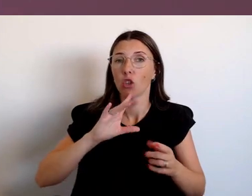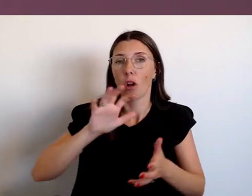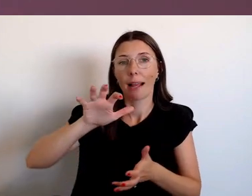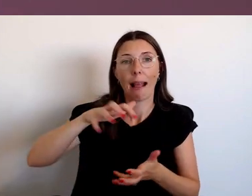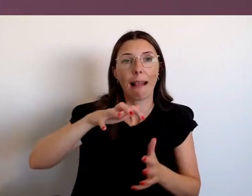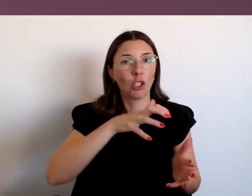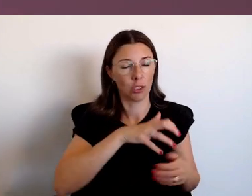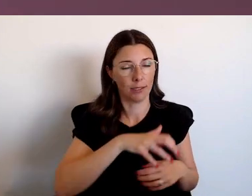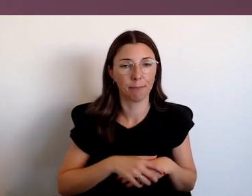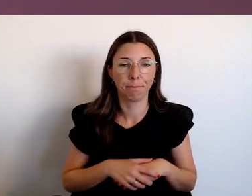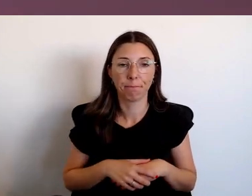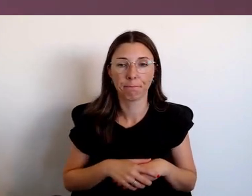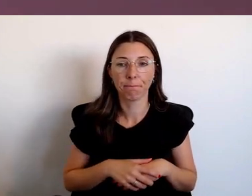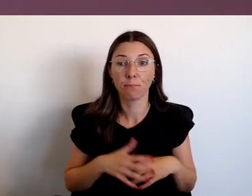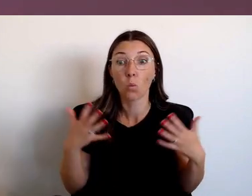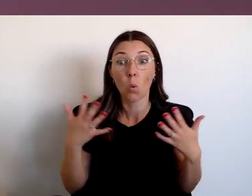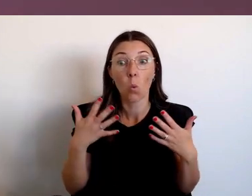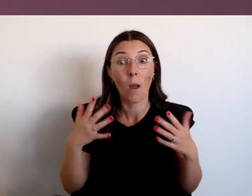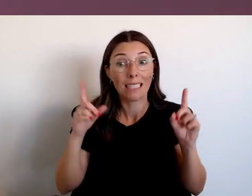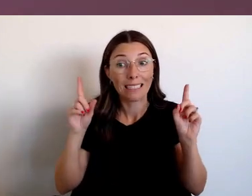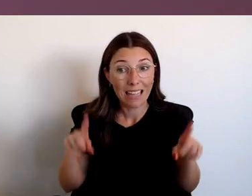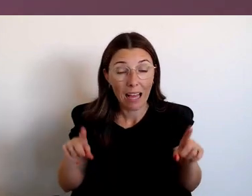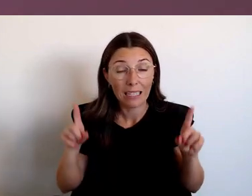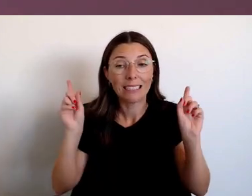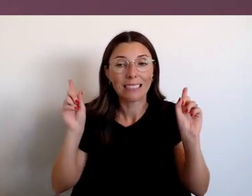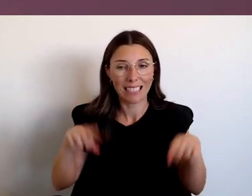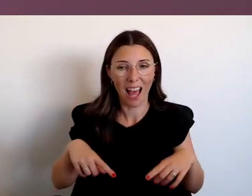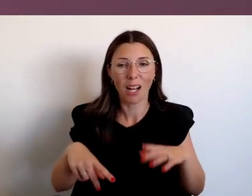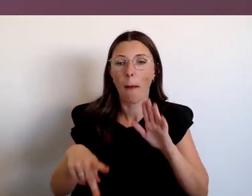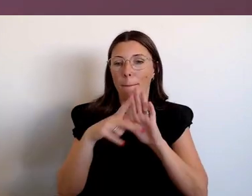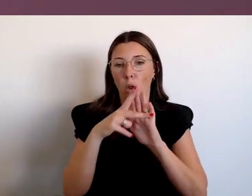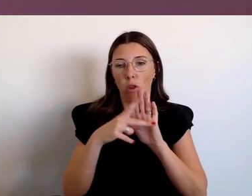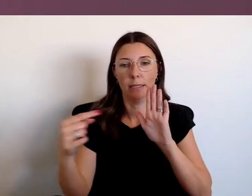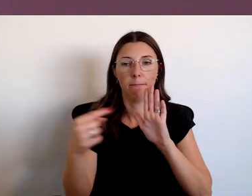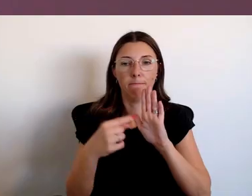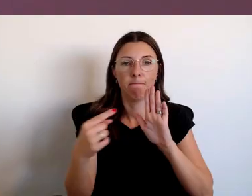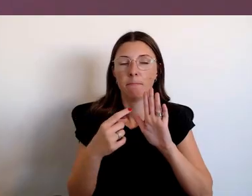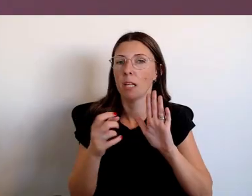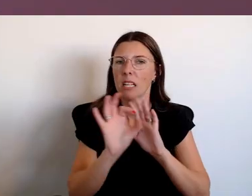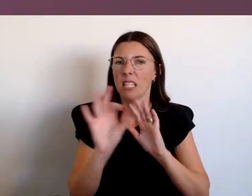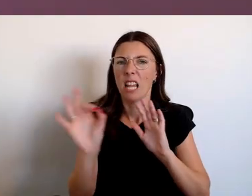So where does it all start? The next slide, please. It starts with our policy. There's no real surprises in our policy.